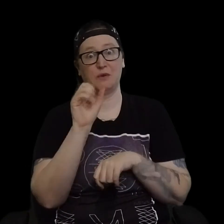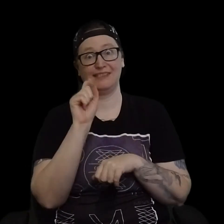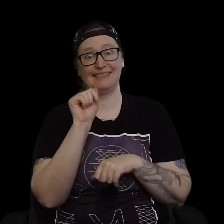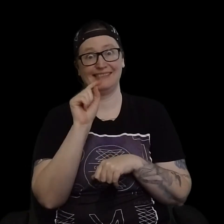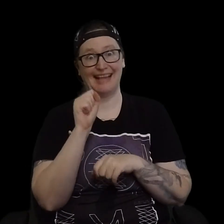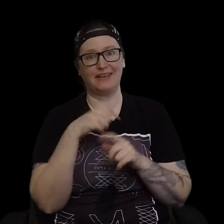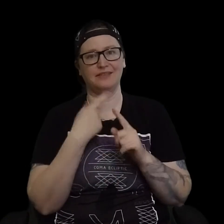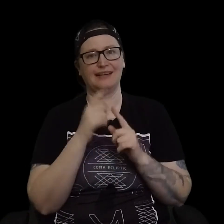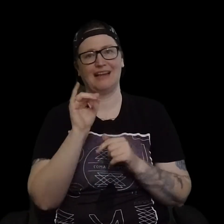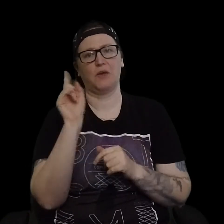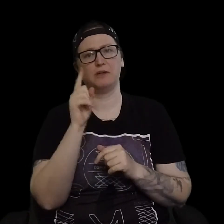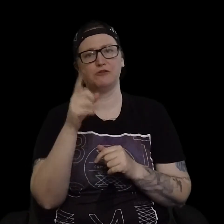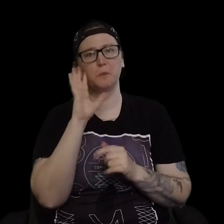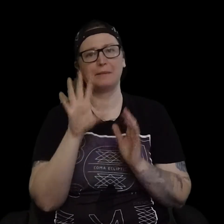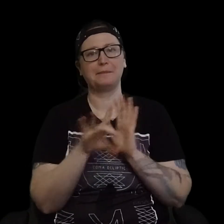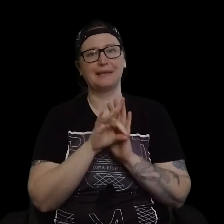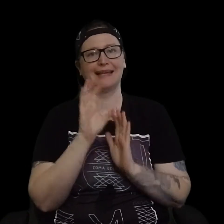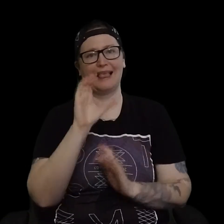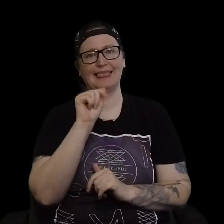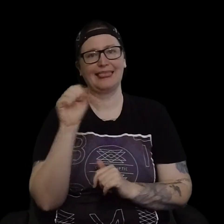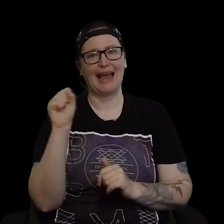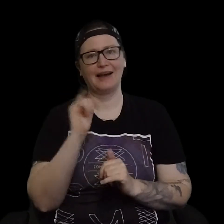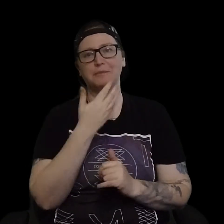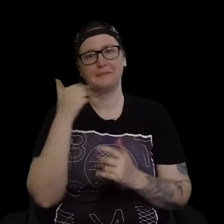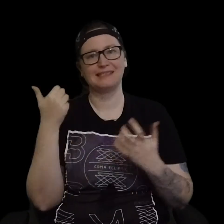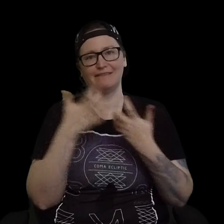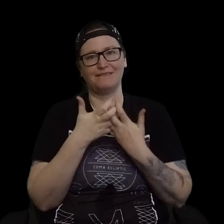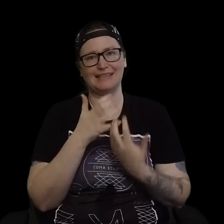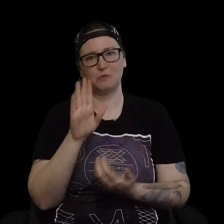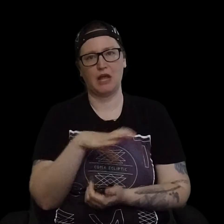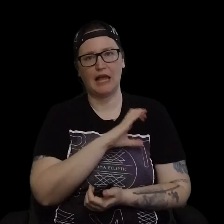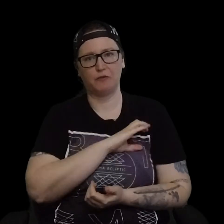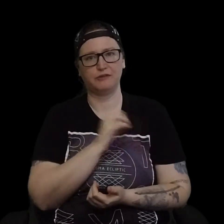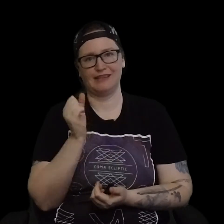so then once you've set up your stats then that's where you're going to pick class whatever